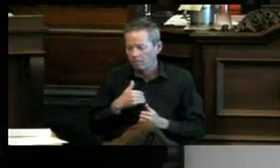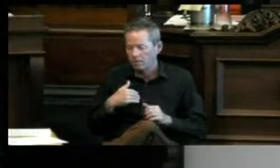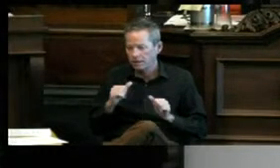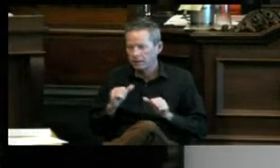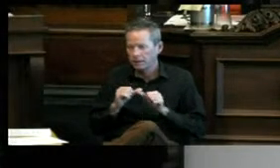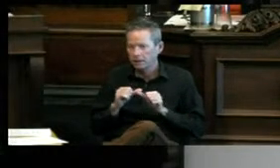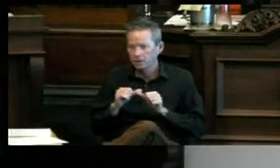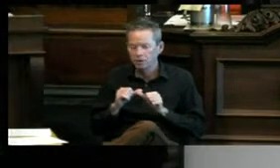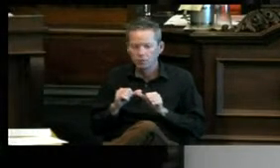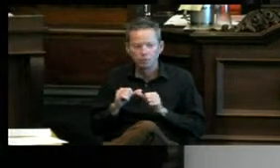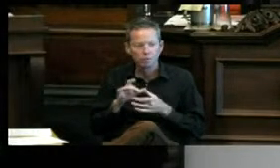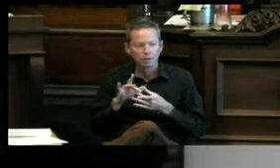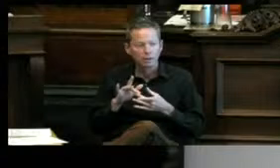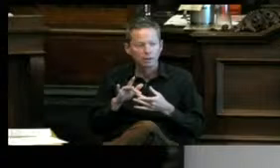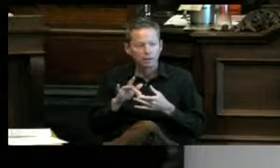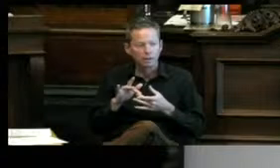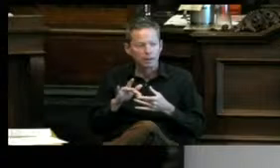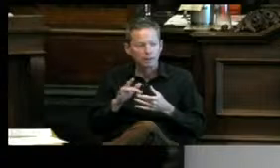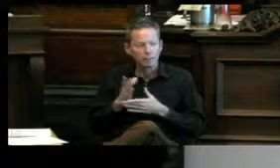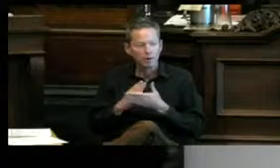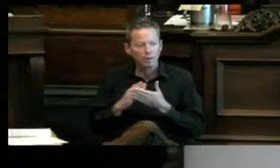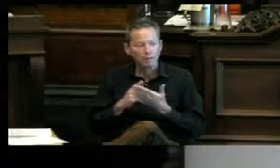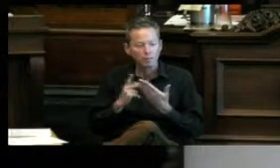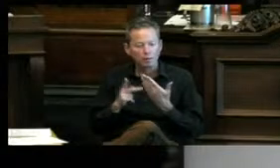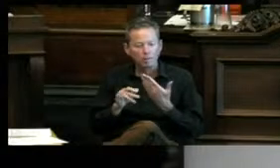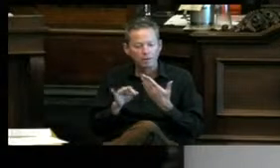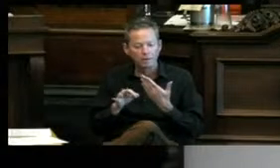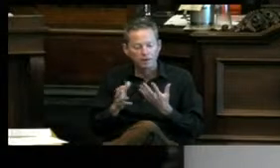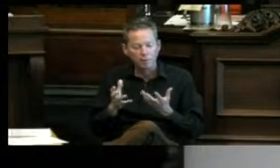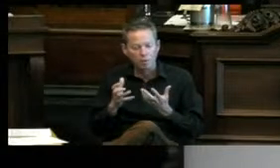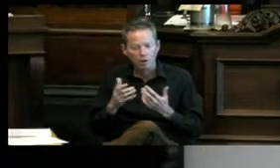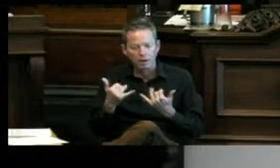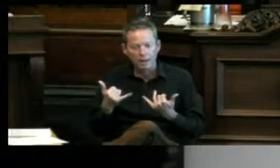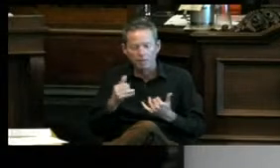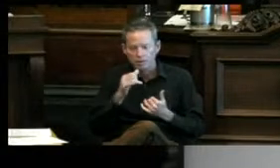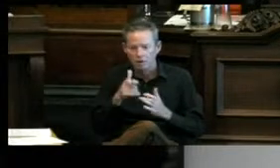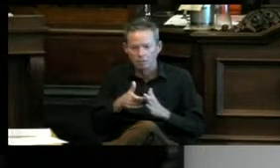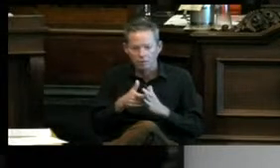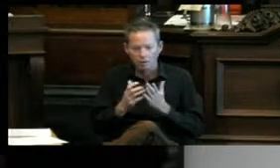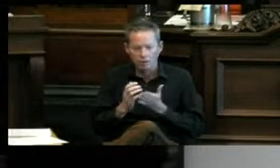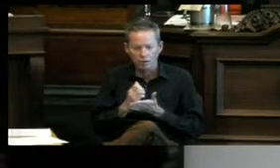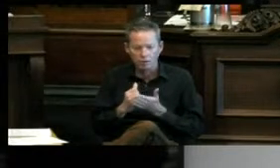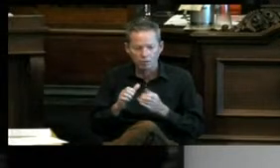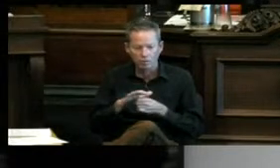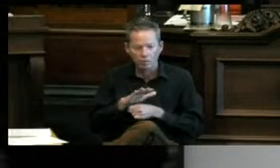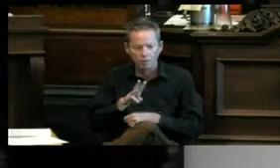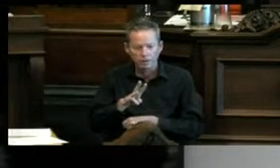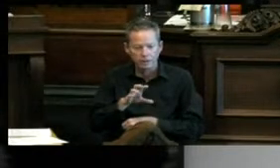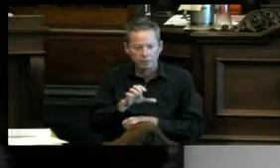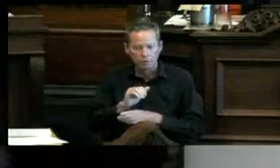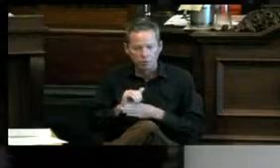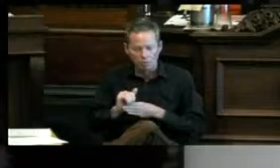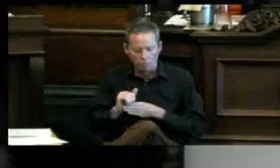existing Well-Being rewards program based on member feedback. Now, members can continue to use the connected